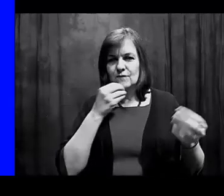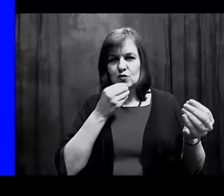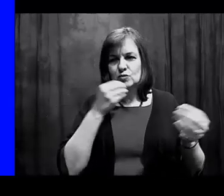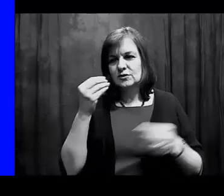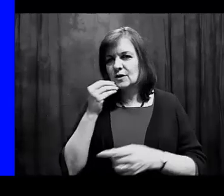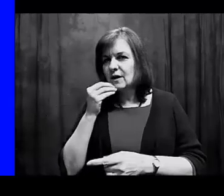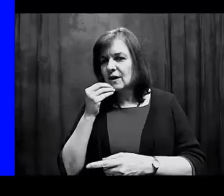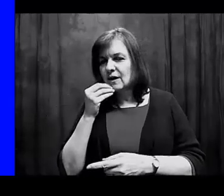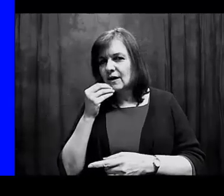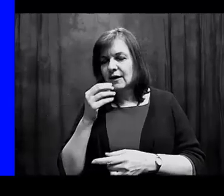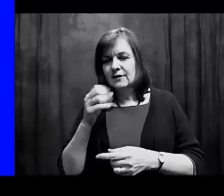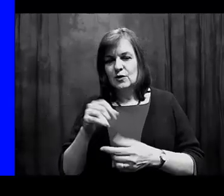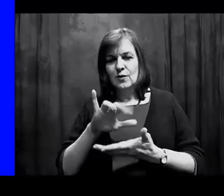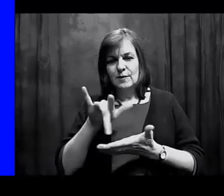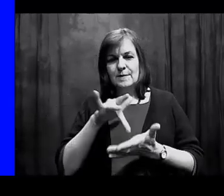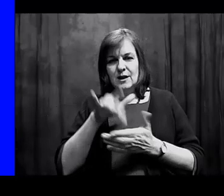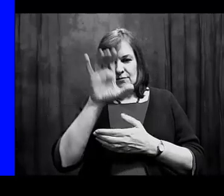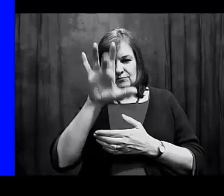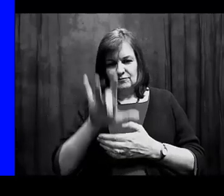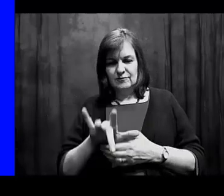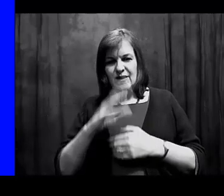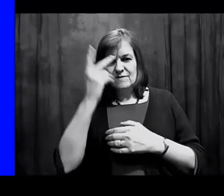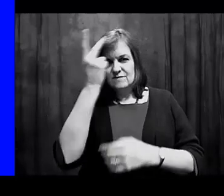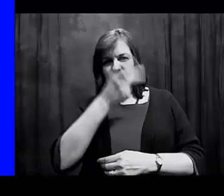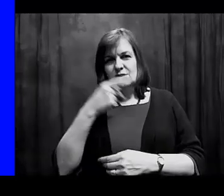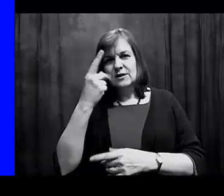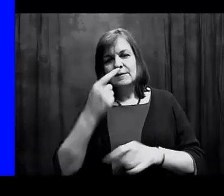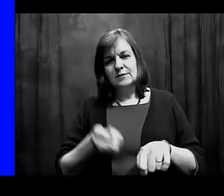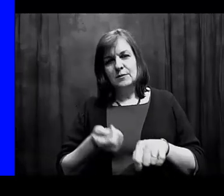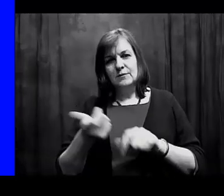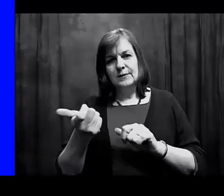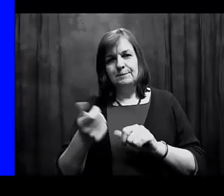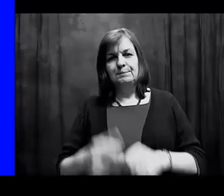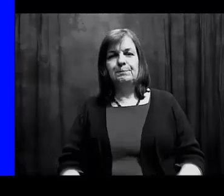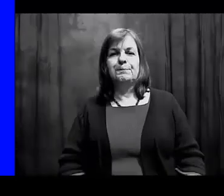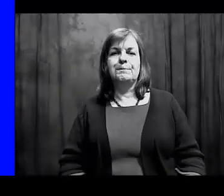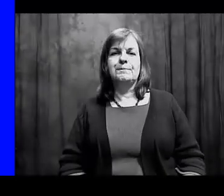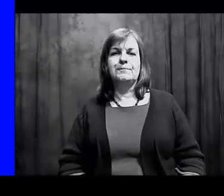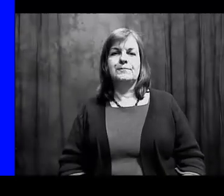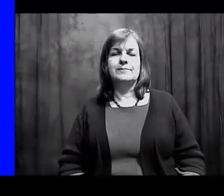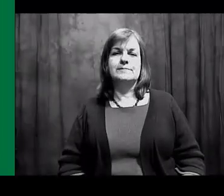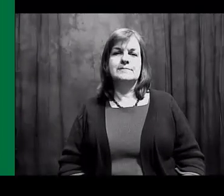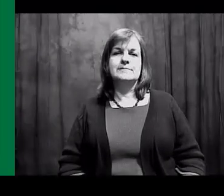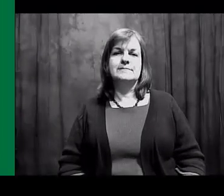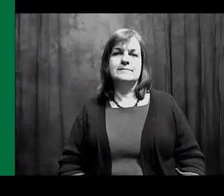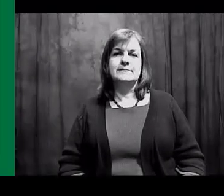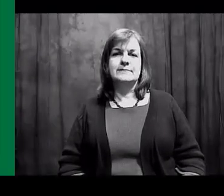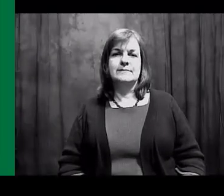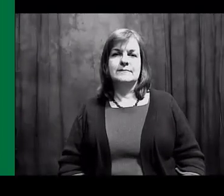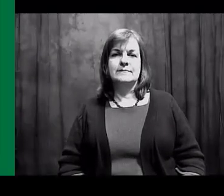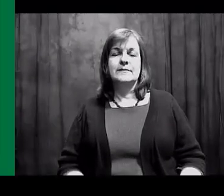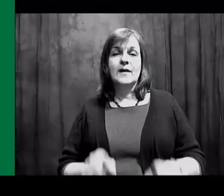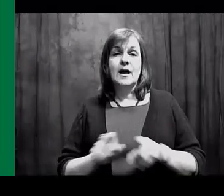to a great extent that phenotype in the population